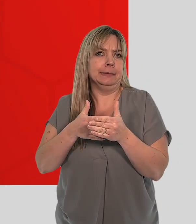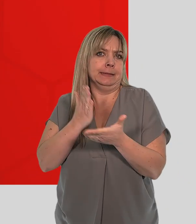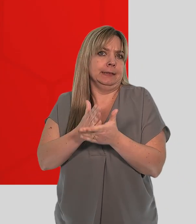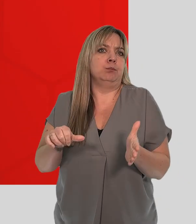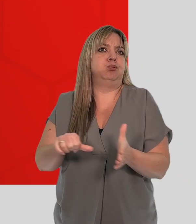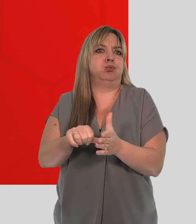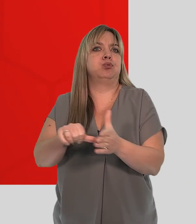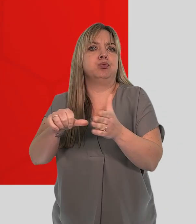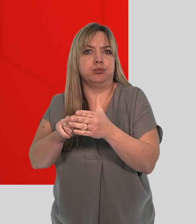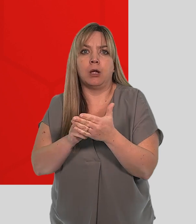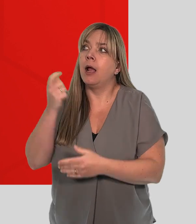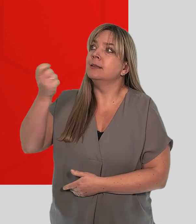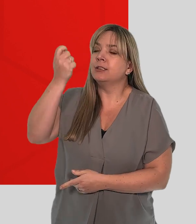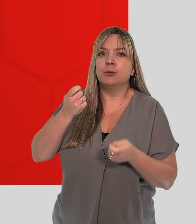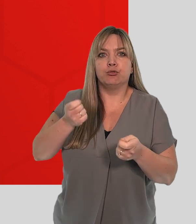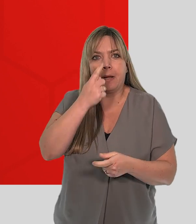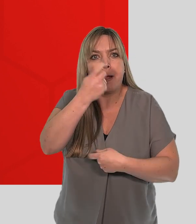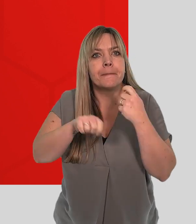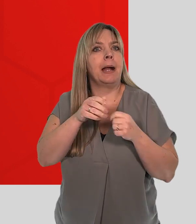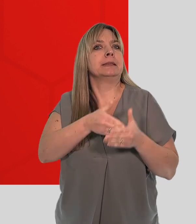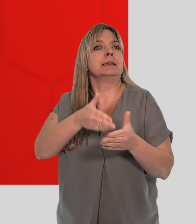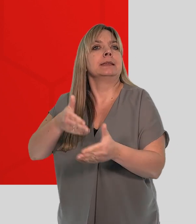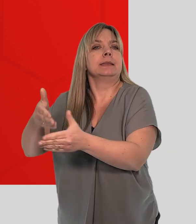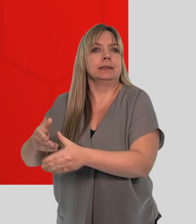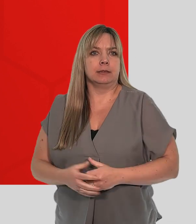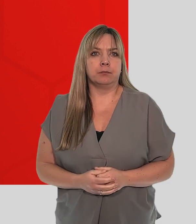barrier is a major challenge and an impediment to successful treatment.